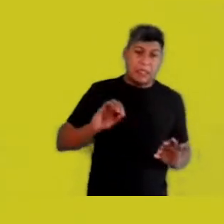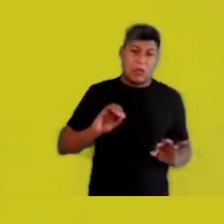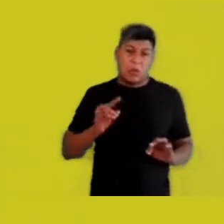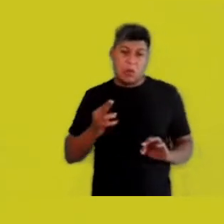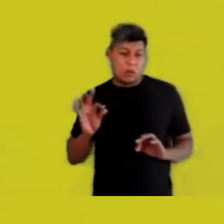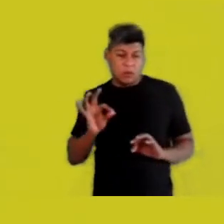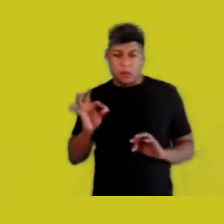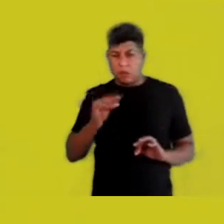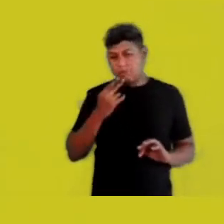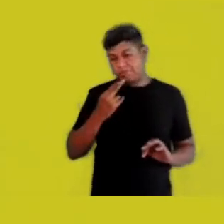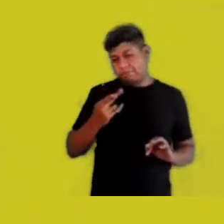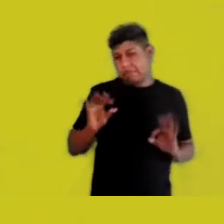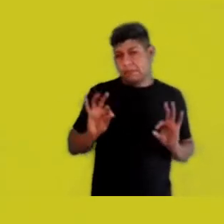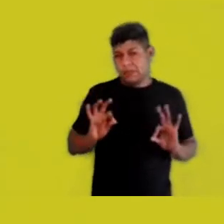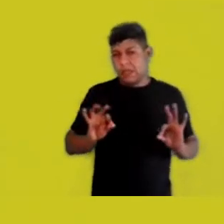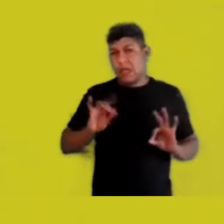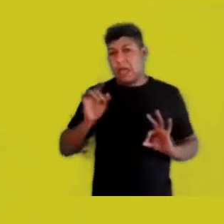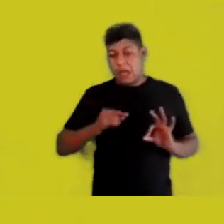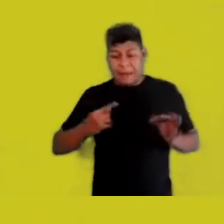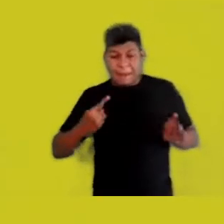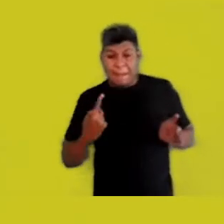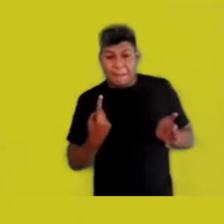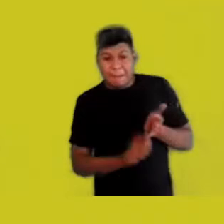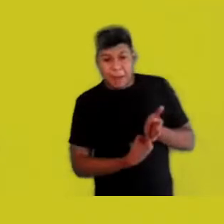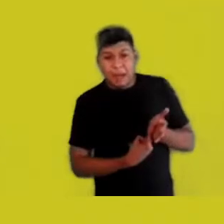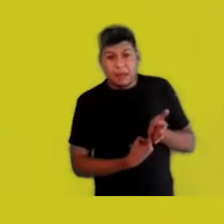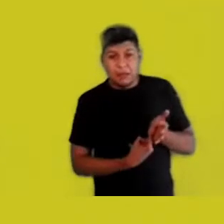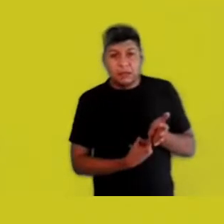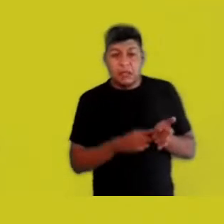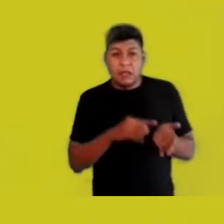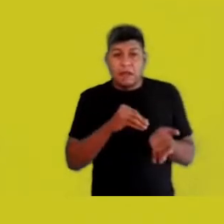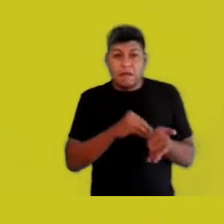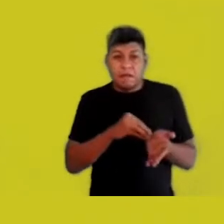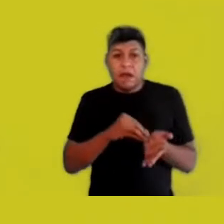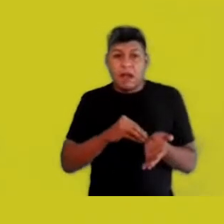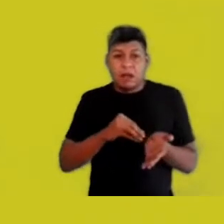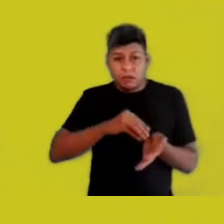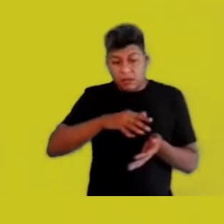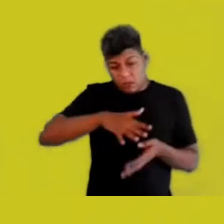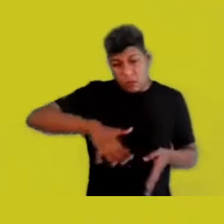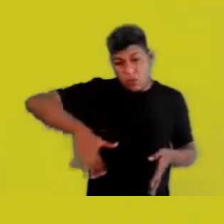what is vacant, what jumps over spaces, what allies